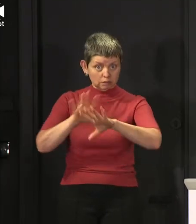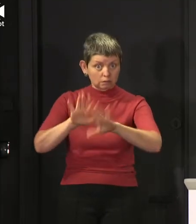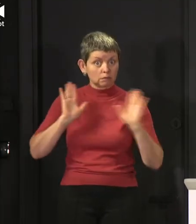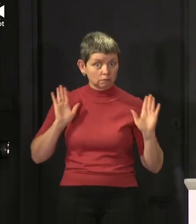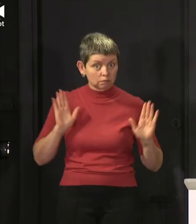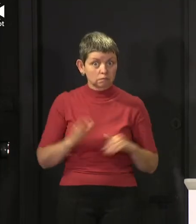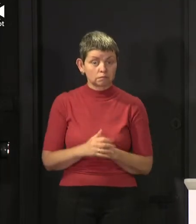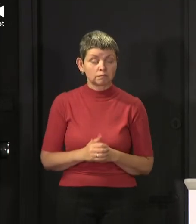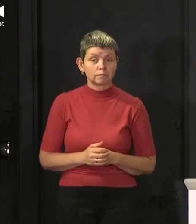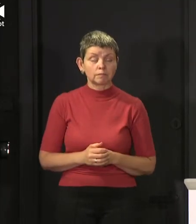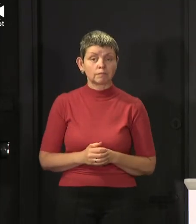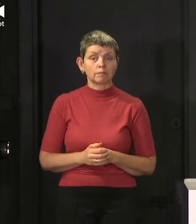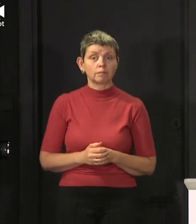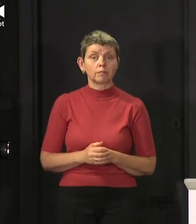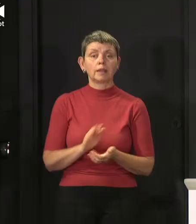Alistair Grant from The Herald.